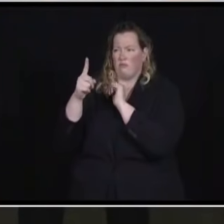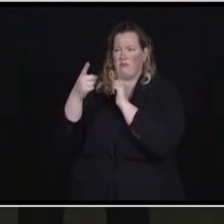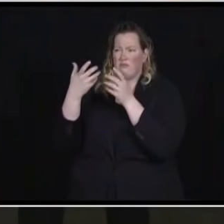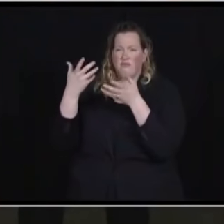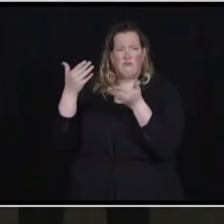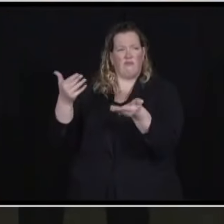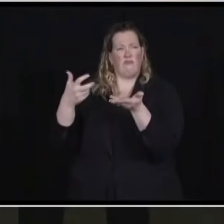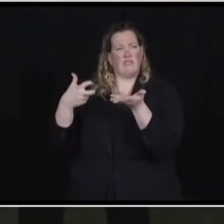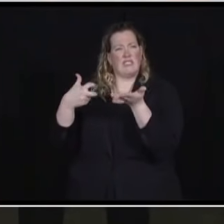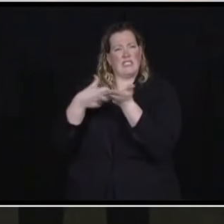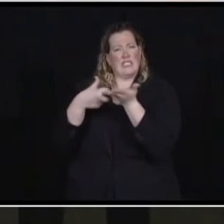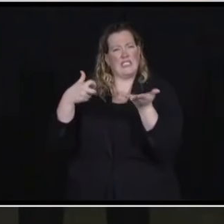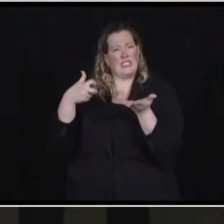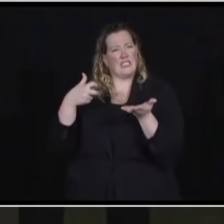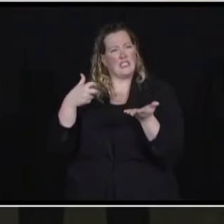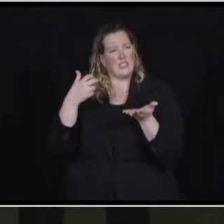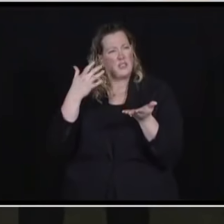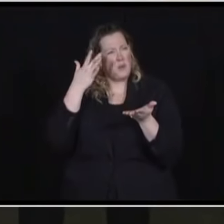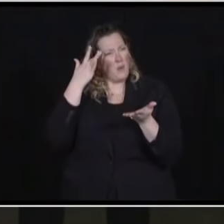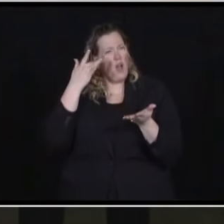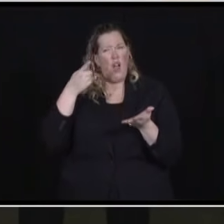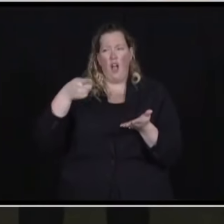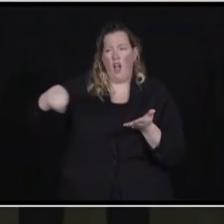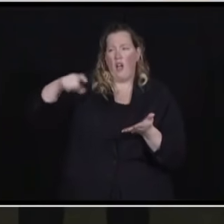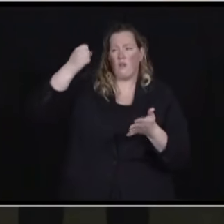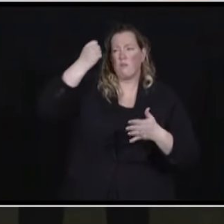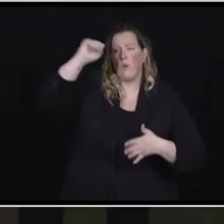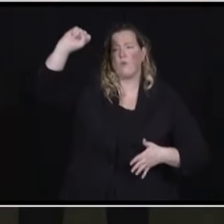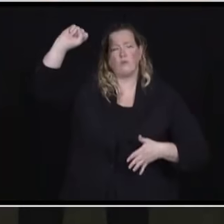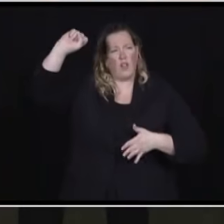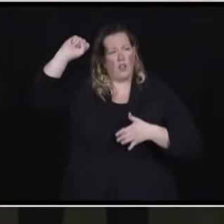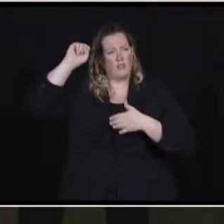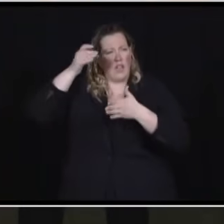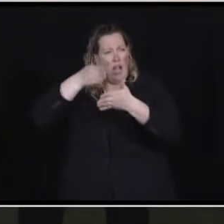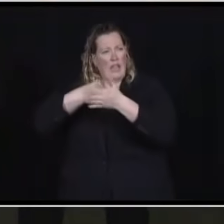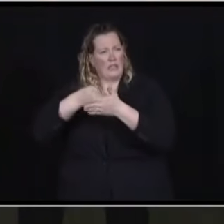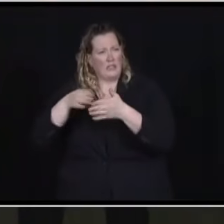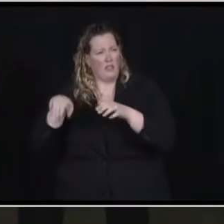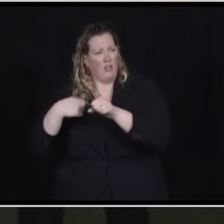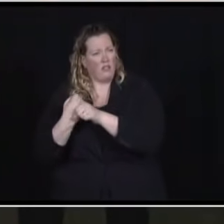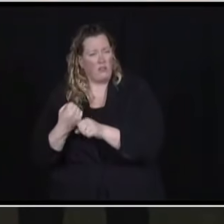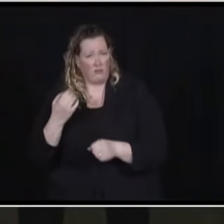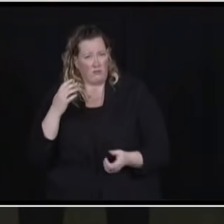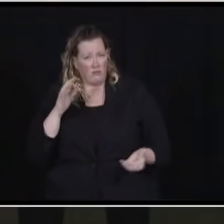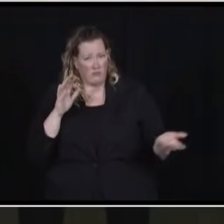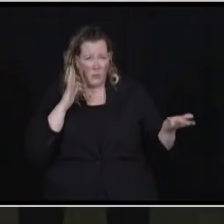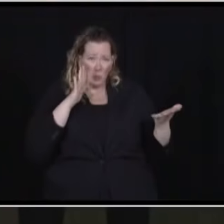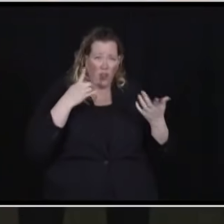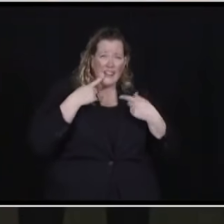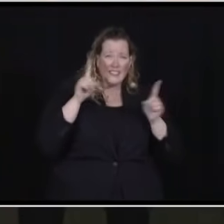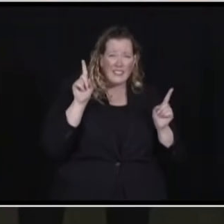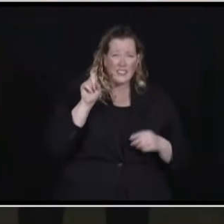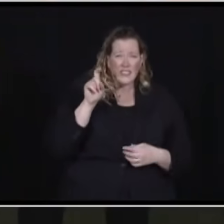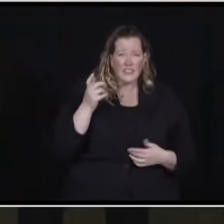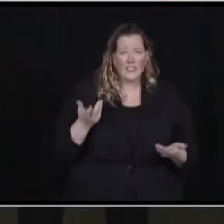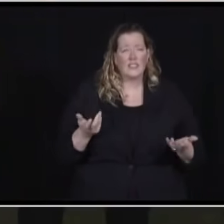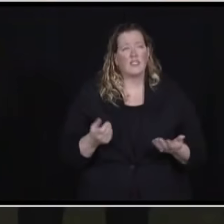just following up on the numbers there, we've seen an increase in locked countermeasures and restrictions but, is it actually working, an